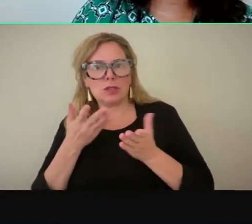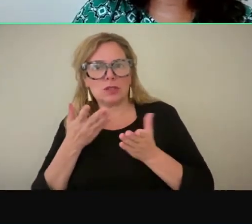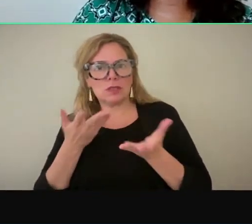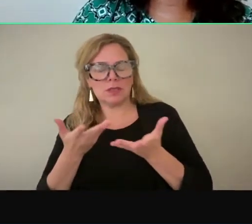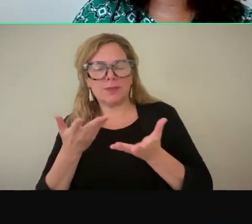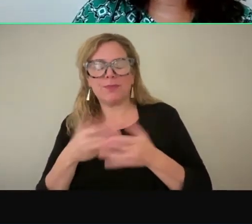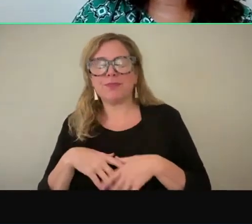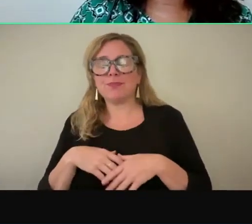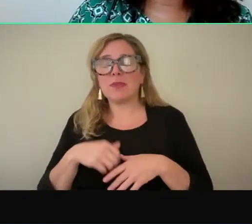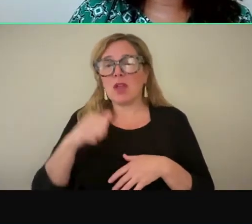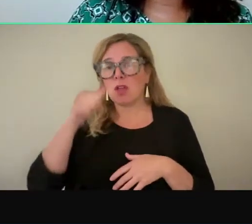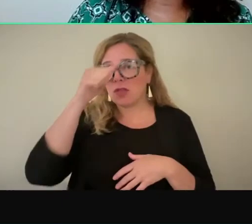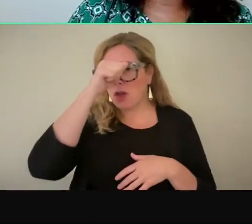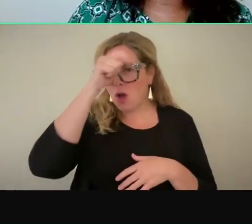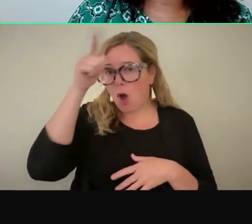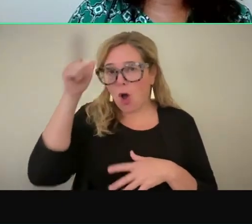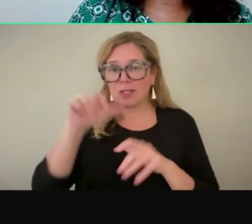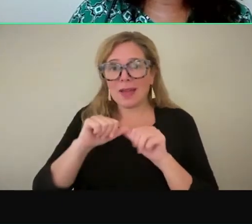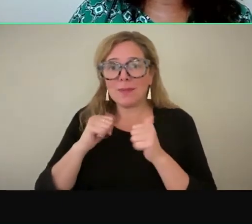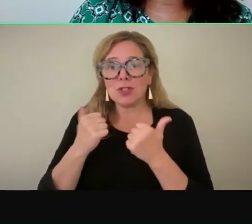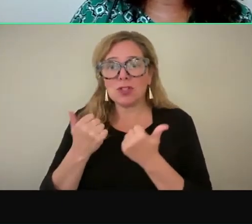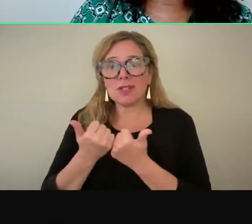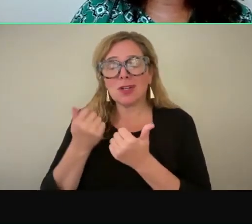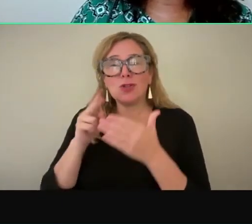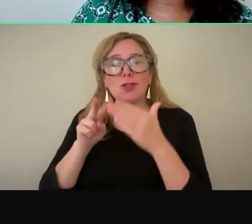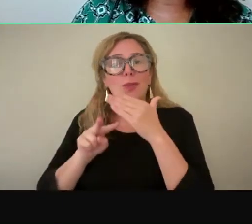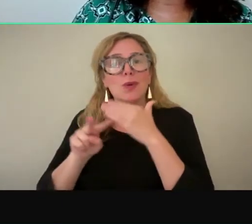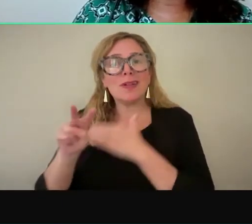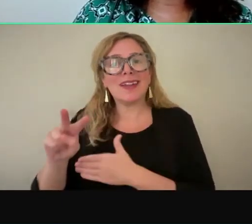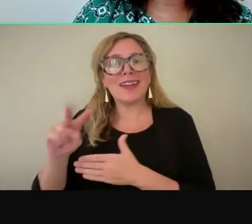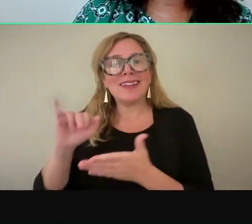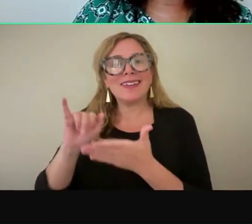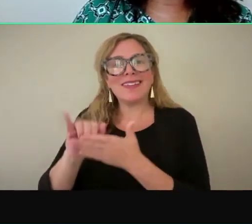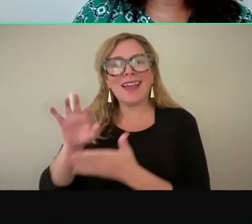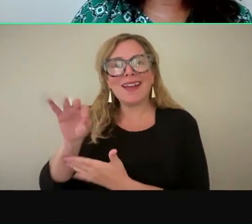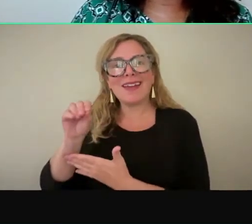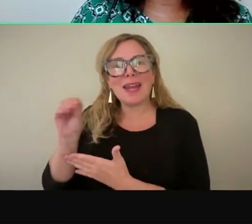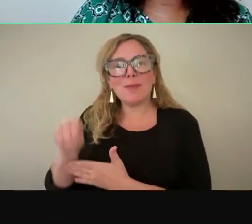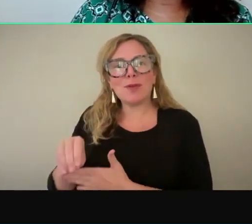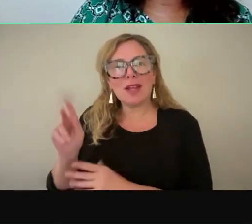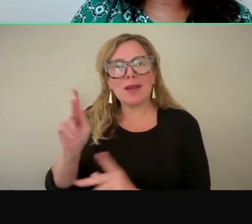about 90% of people with dementia experience something called behavior